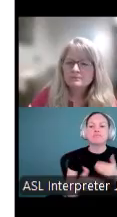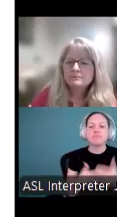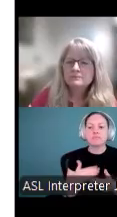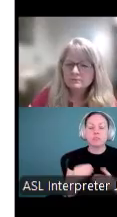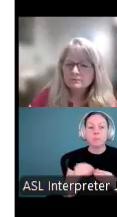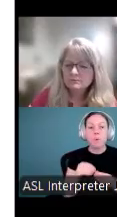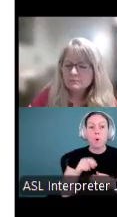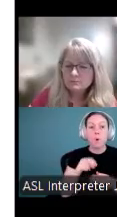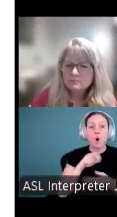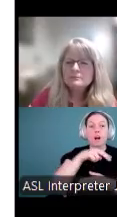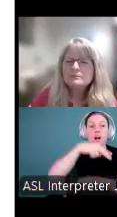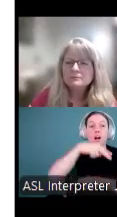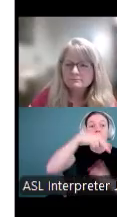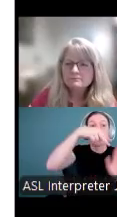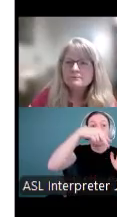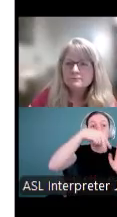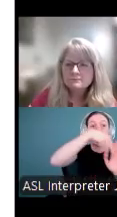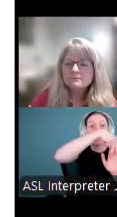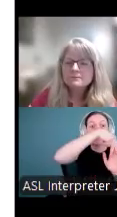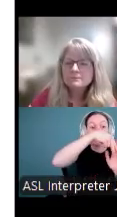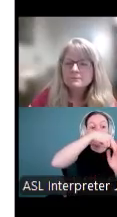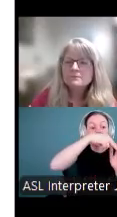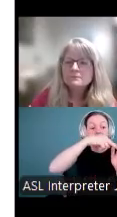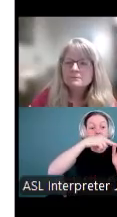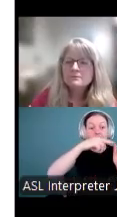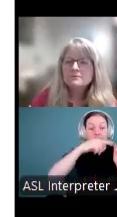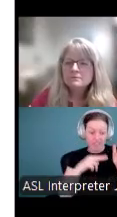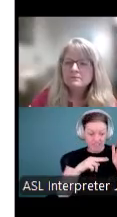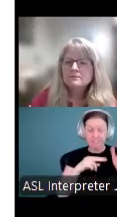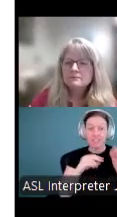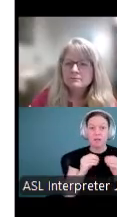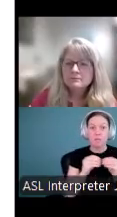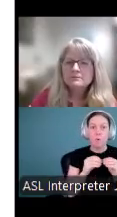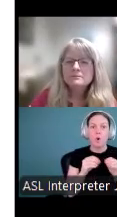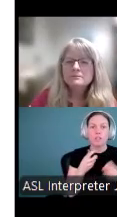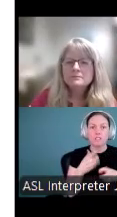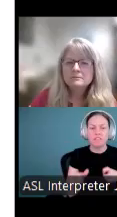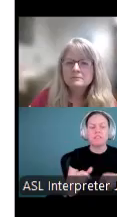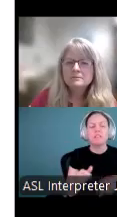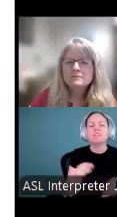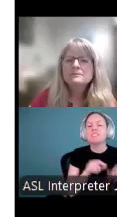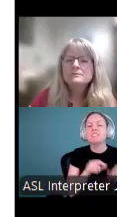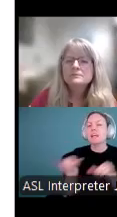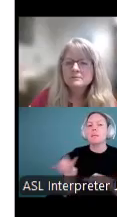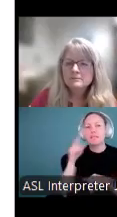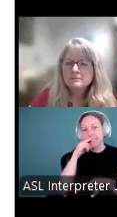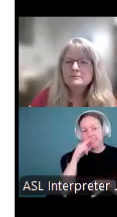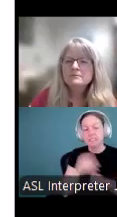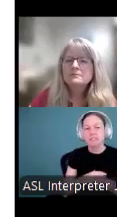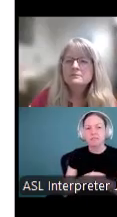difficult that push up becomes. And with kids, I see that same thing, that head control, when they're born, their head is such